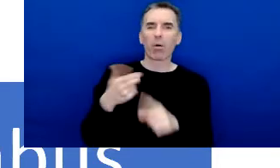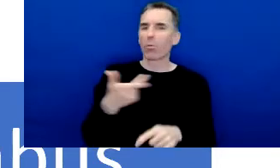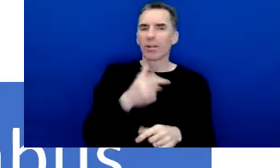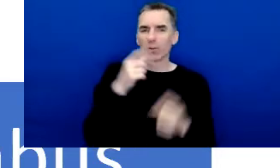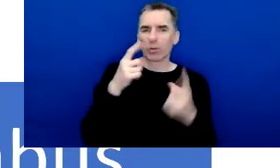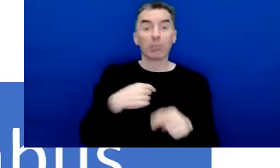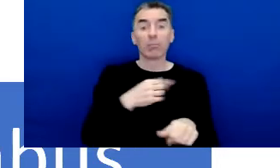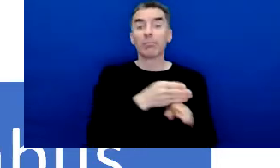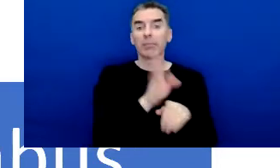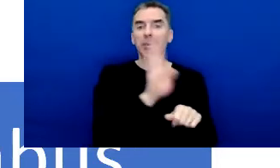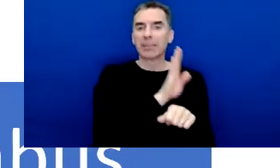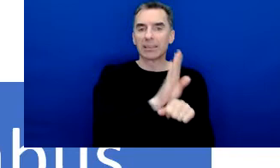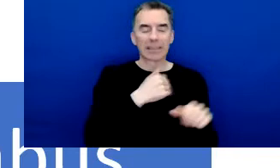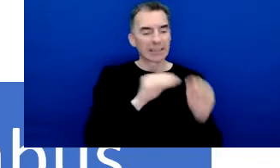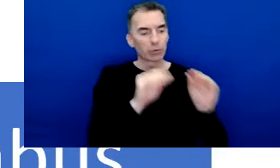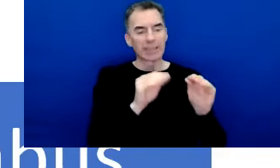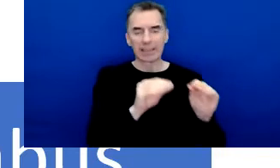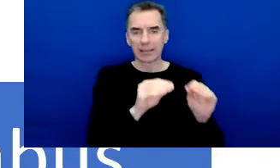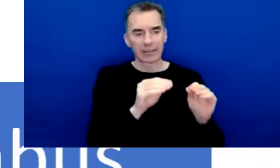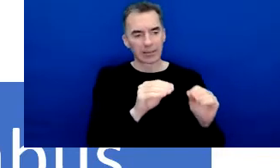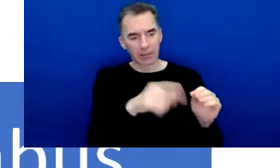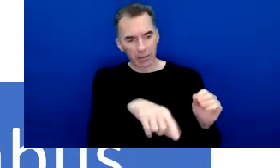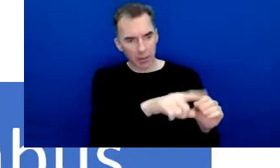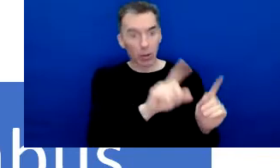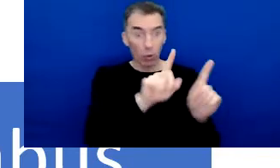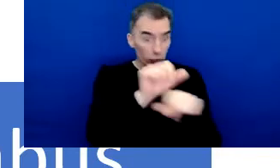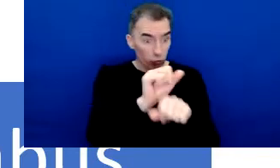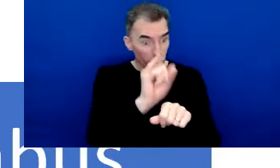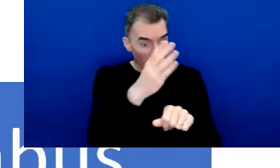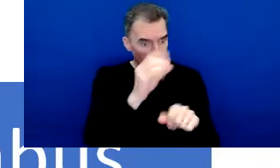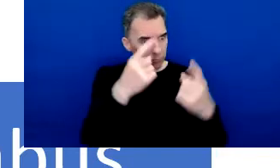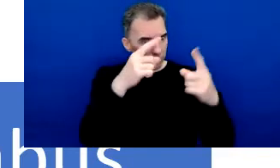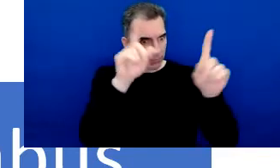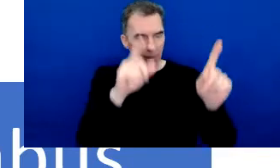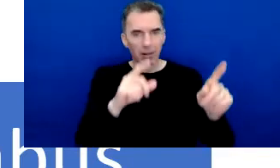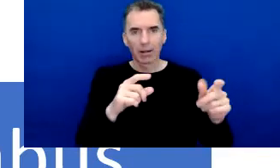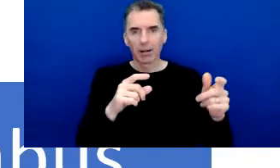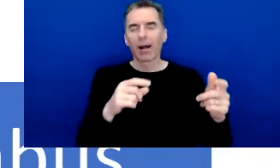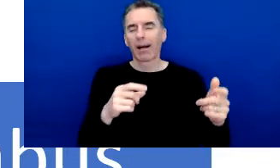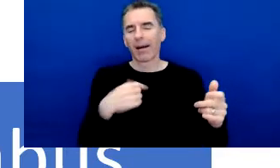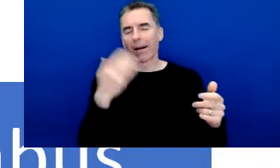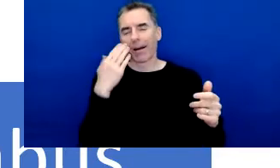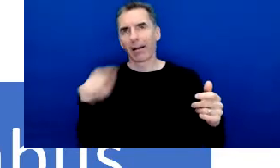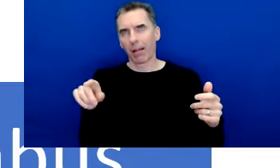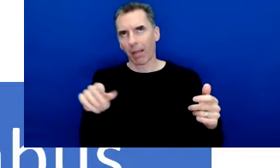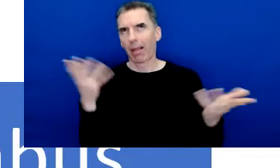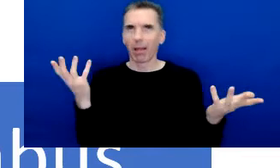We're training them to be successful at work, blah, blah, blah. I can see your eyes roll. Louis Goodwin Bransford.